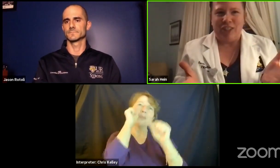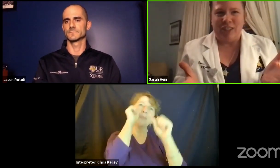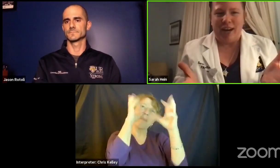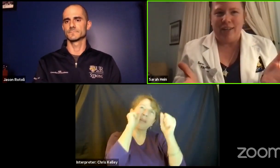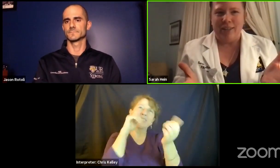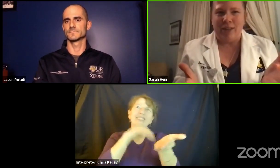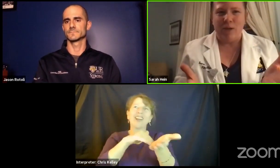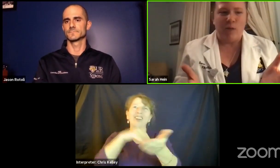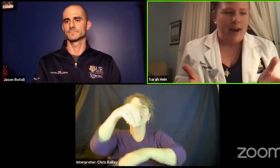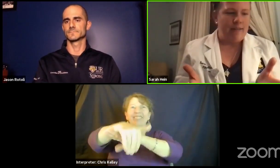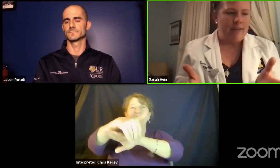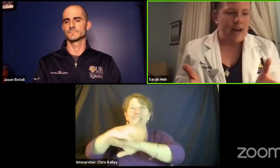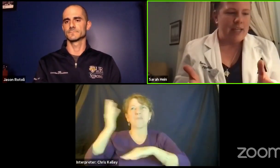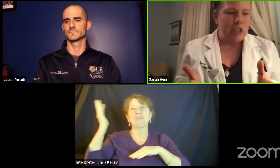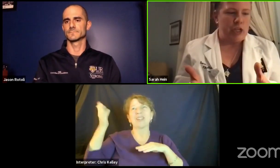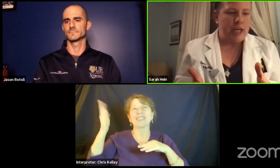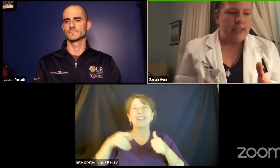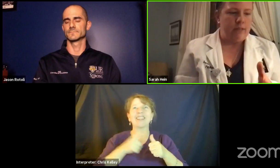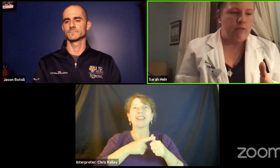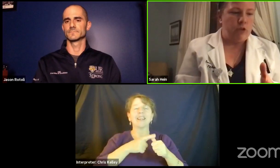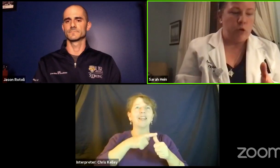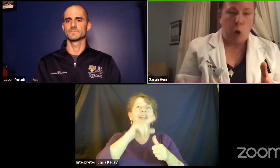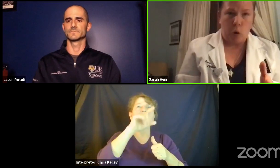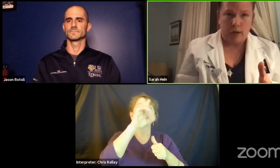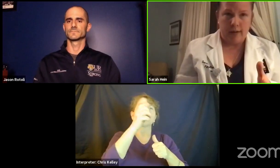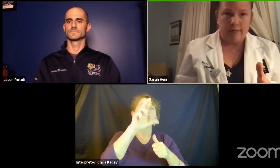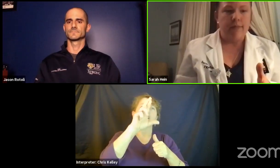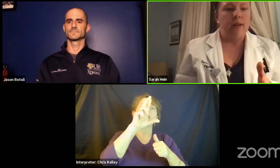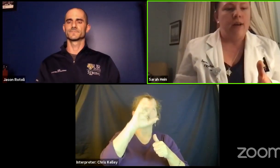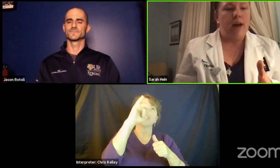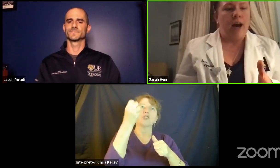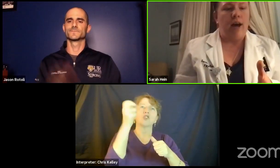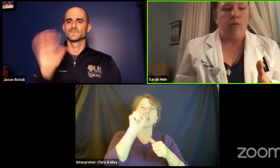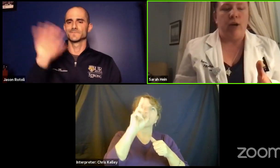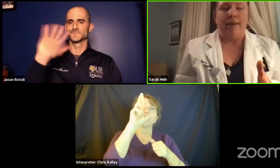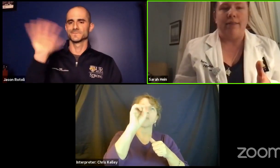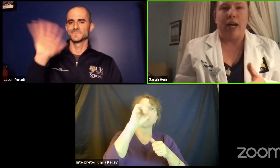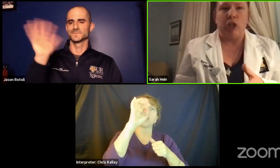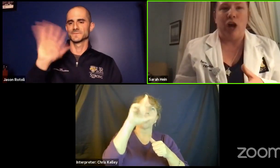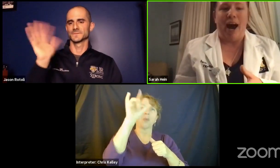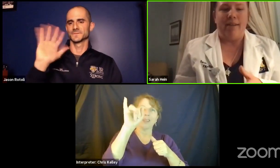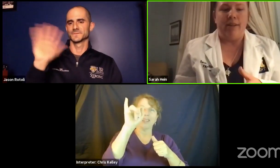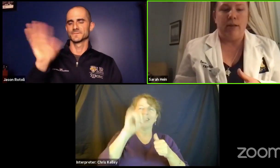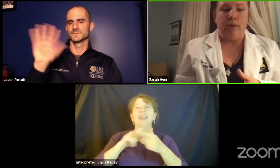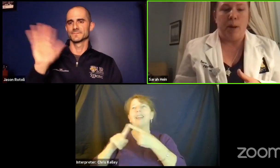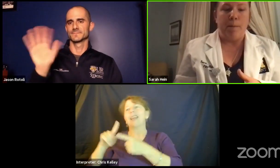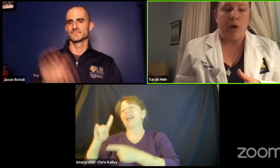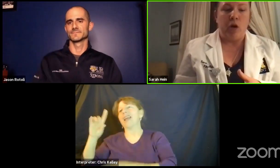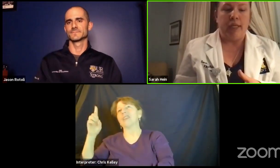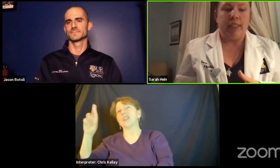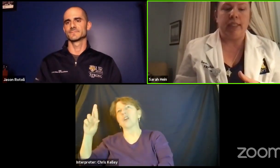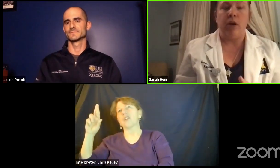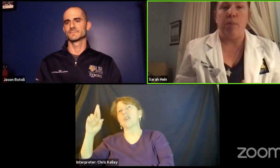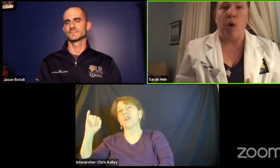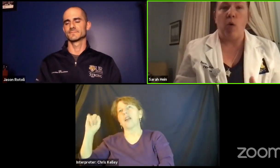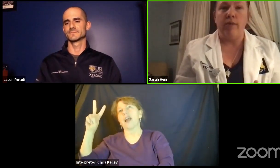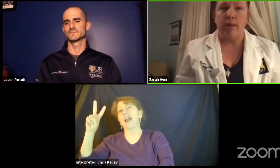This month we're going to talk about the emergency room, why you would go to the emergency room, why the emergency room is